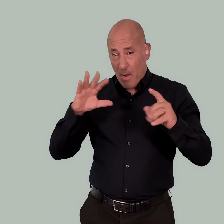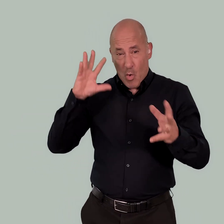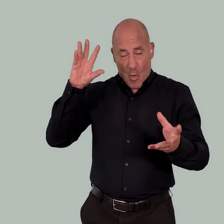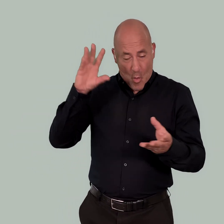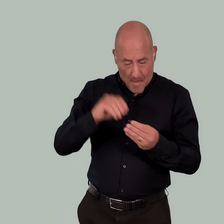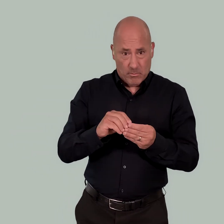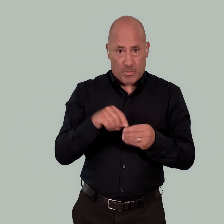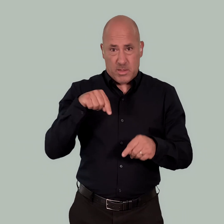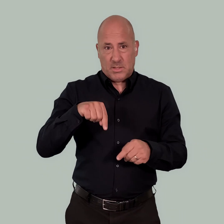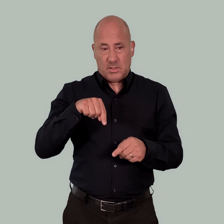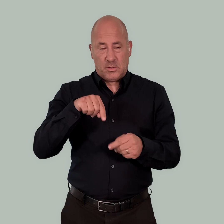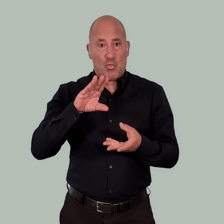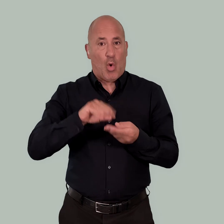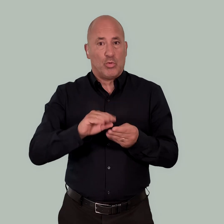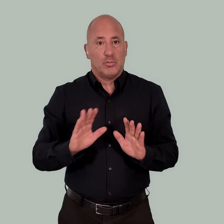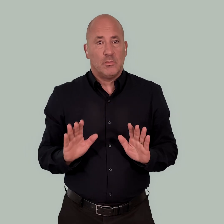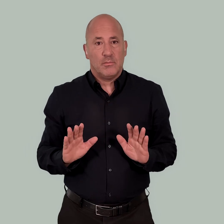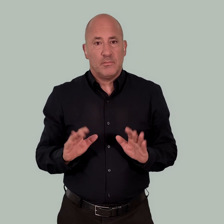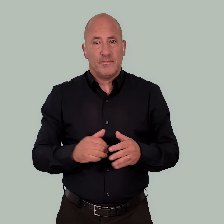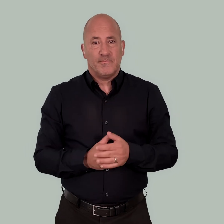But it all boils down to this core conclusion.